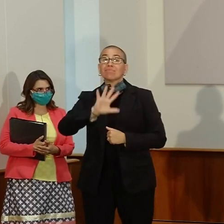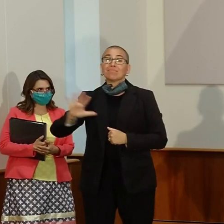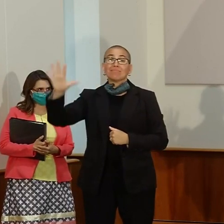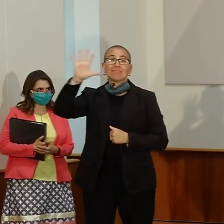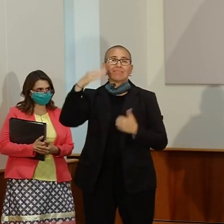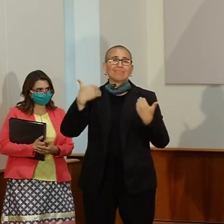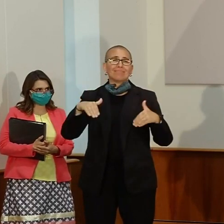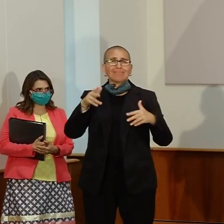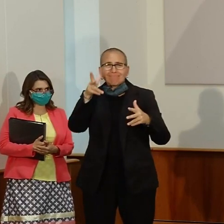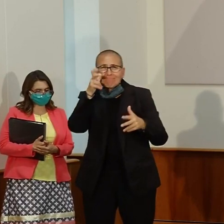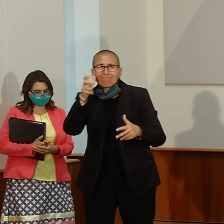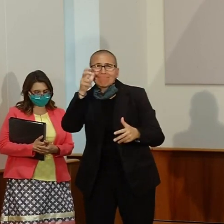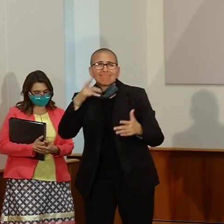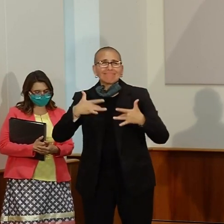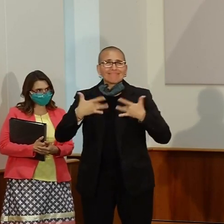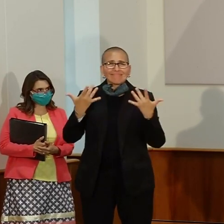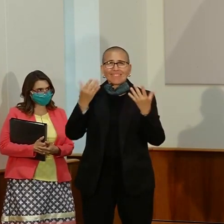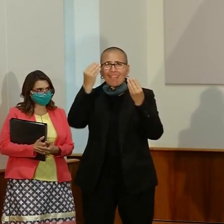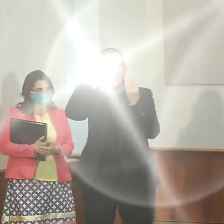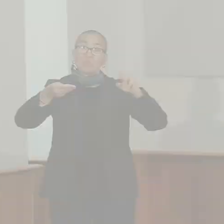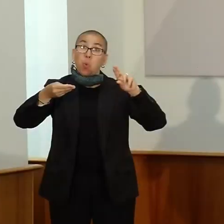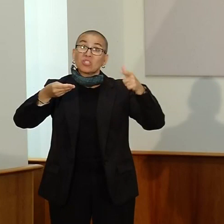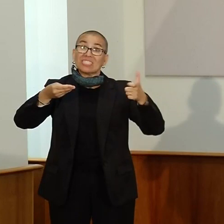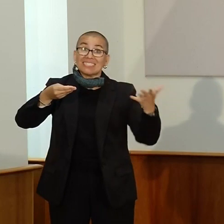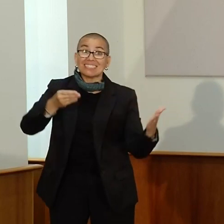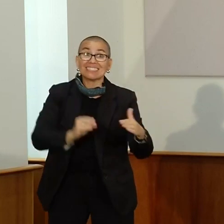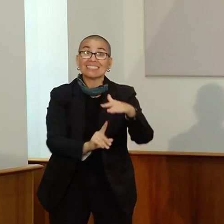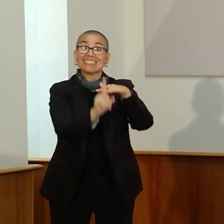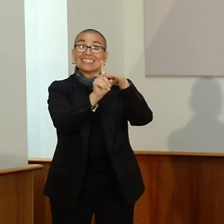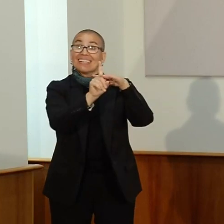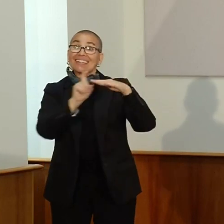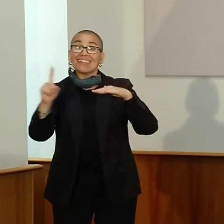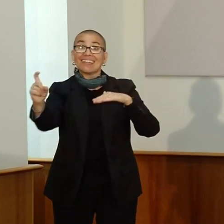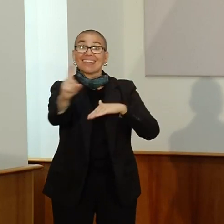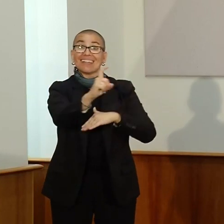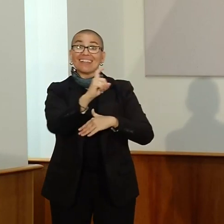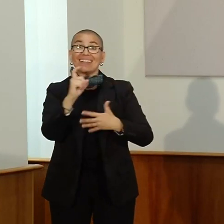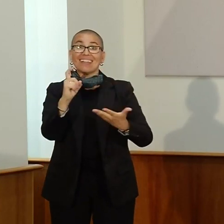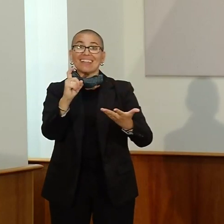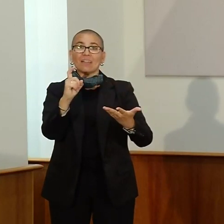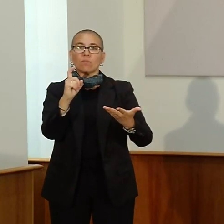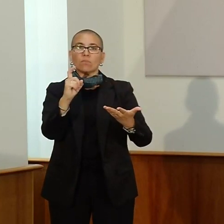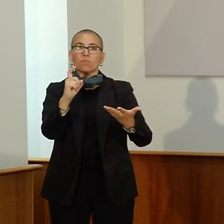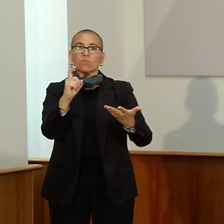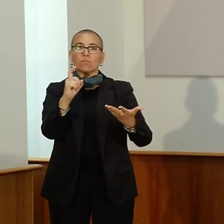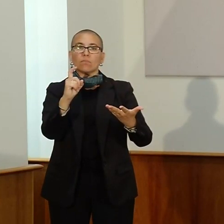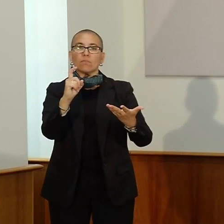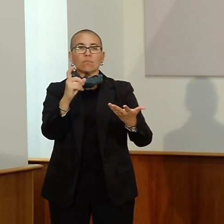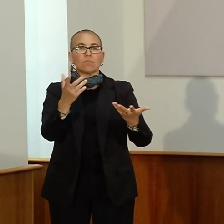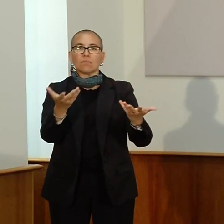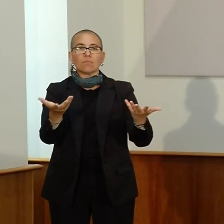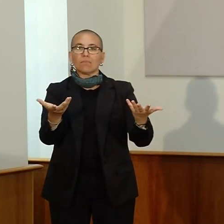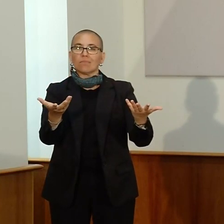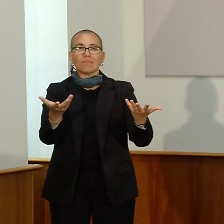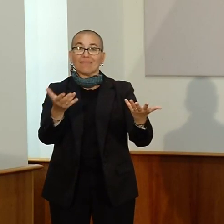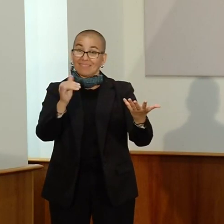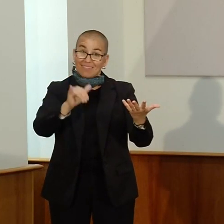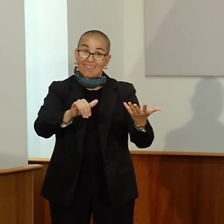THROUGH WITH RECOMMENDATIONS FOR SOME OFFICERS TO BE FIRED. THE LIEUTENANT GOVERNOR ALSO JOINED IN THE APPEAL SAYING NOW